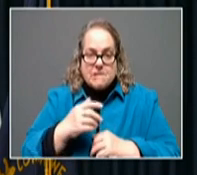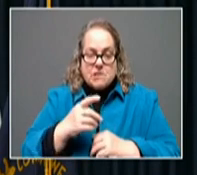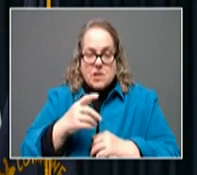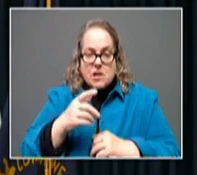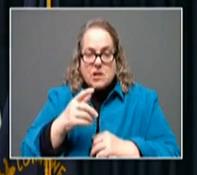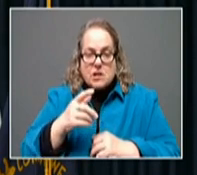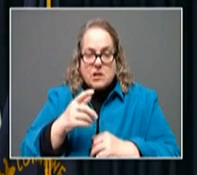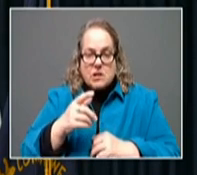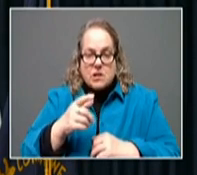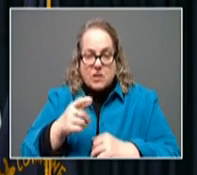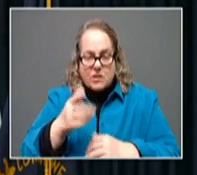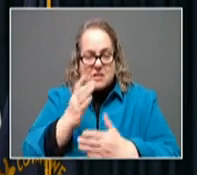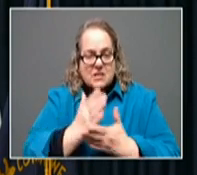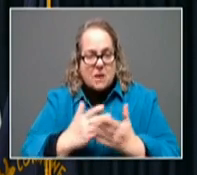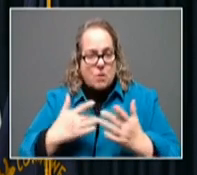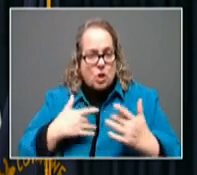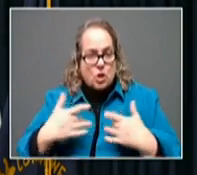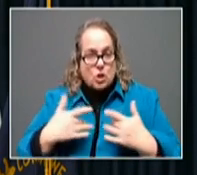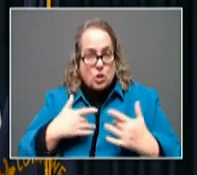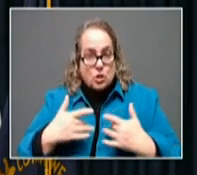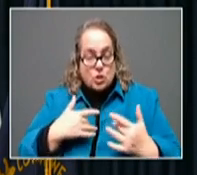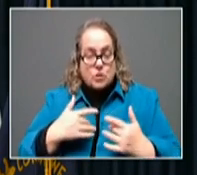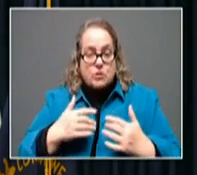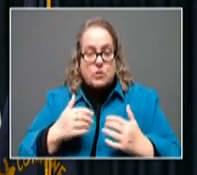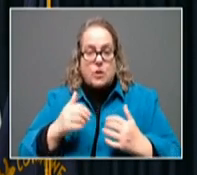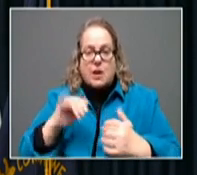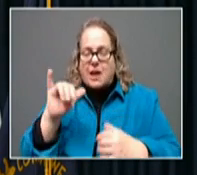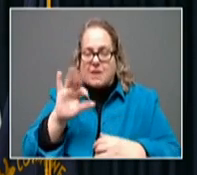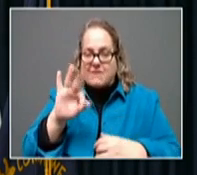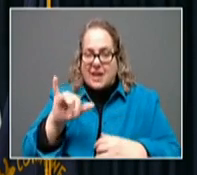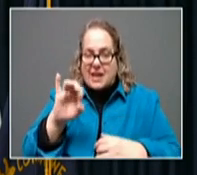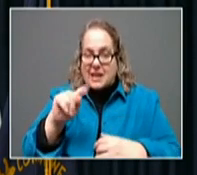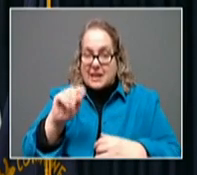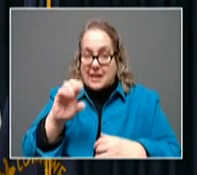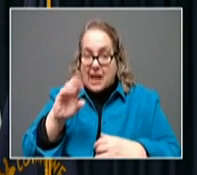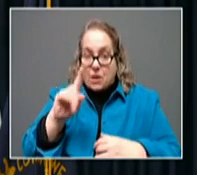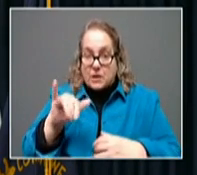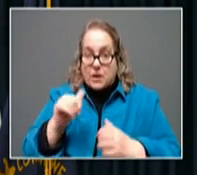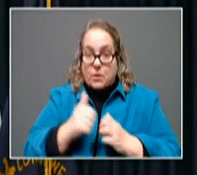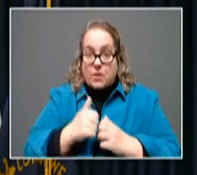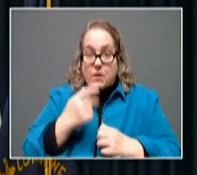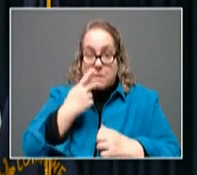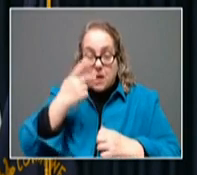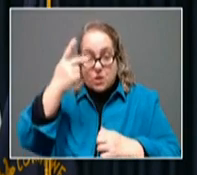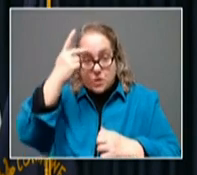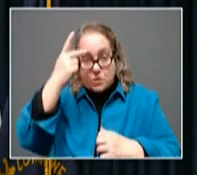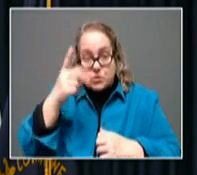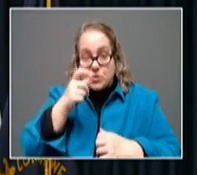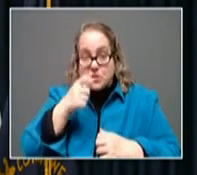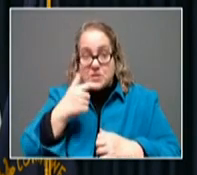especially in my county fayette county amongst parents who said we're never going to get out of the red because they are